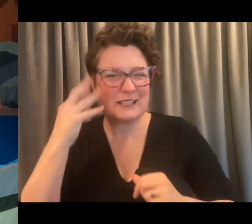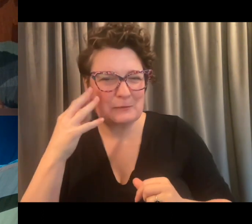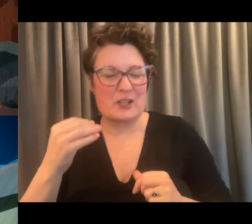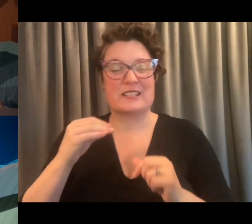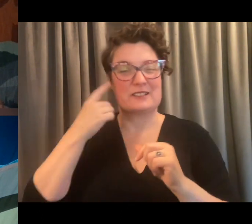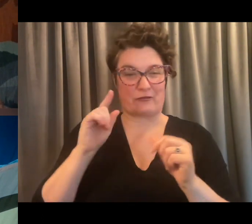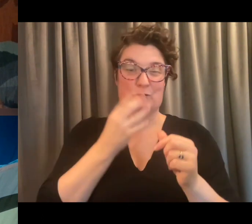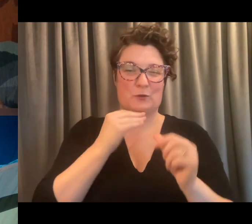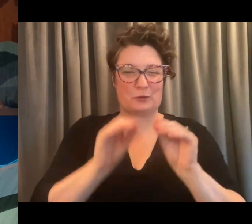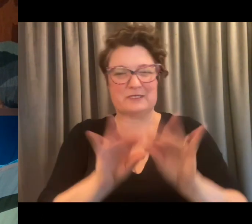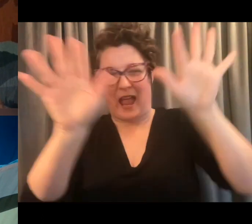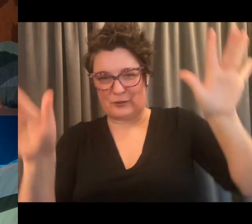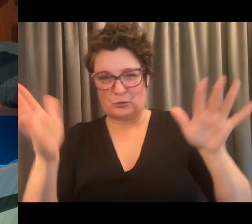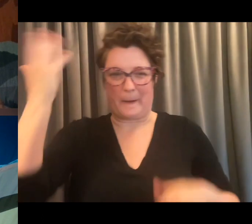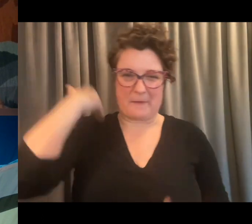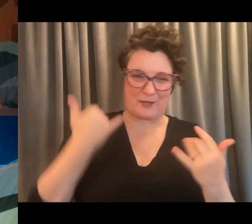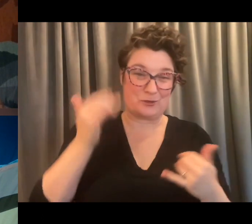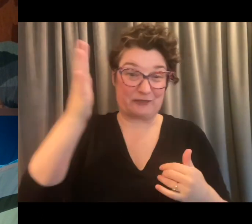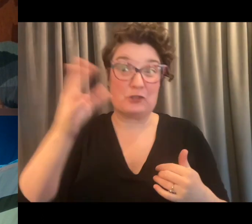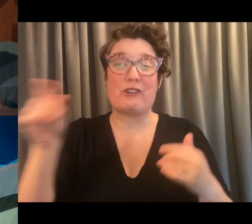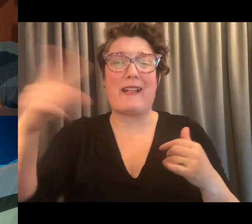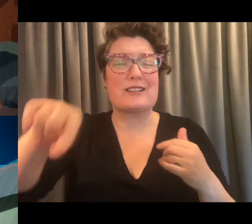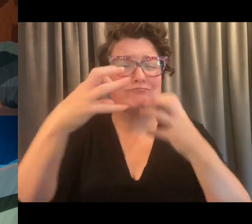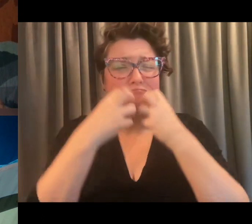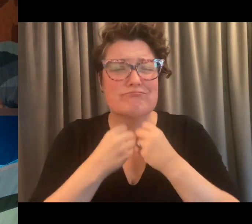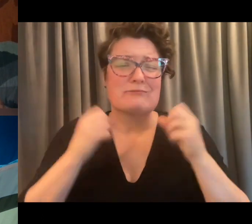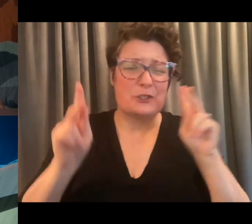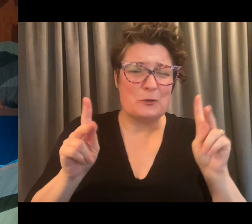And the magnificent humans who have been dreaming of a just world for millennia.